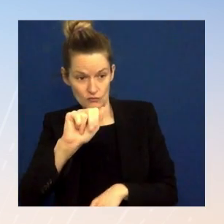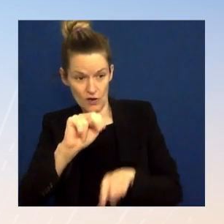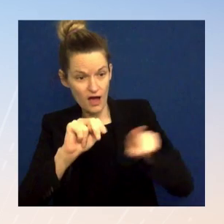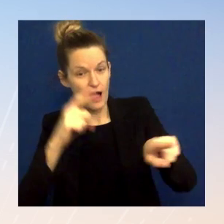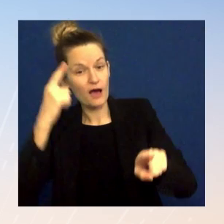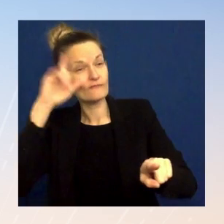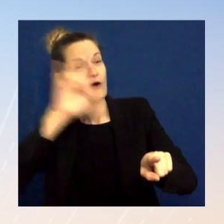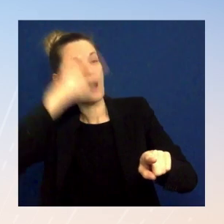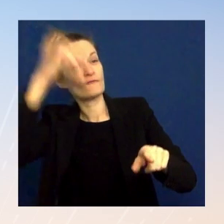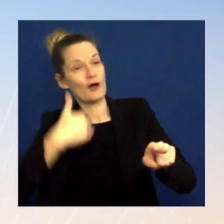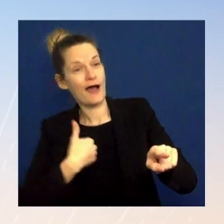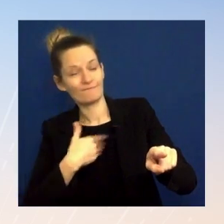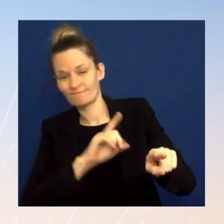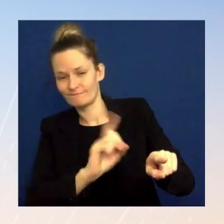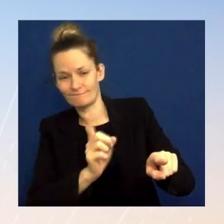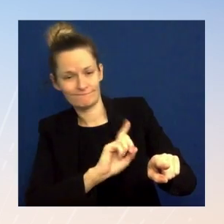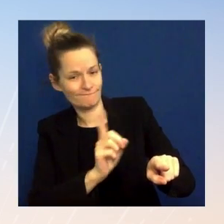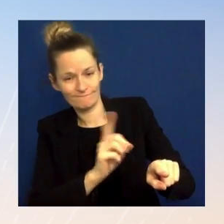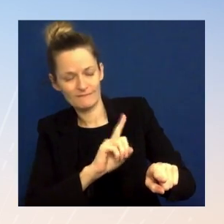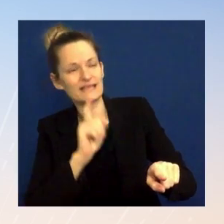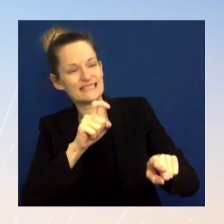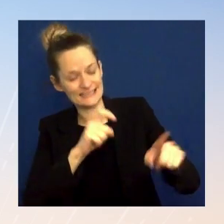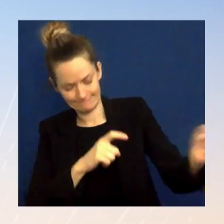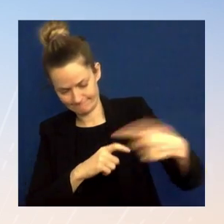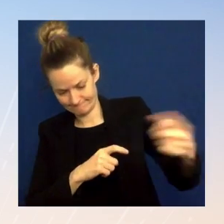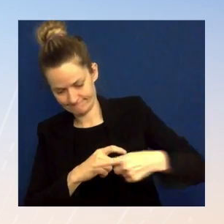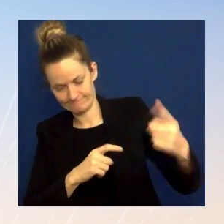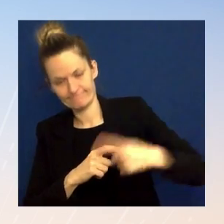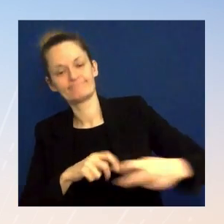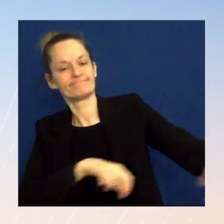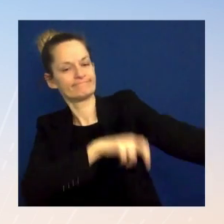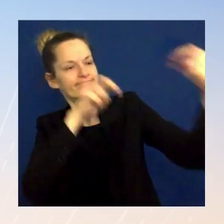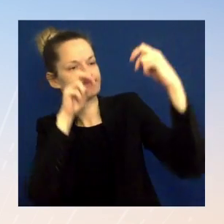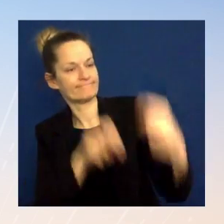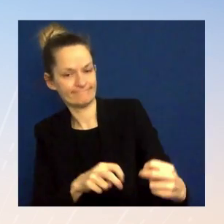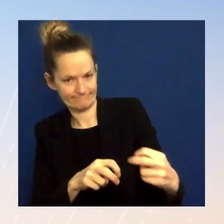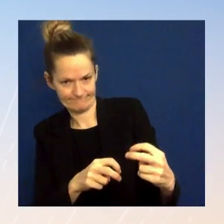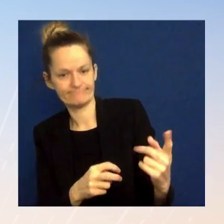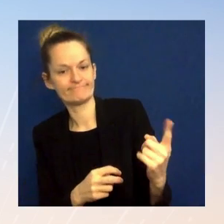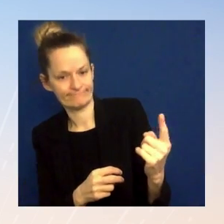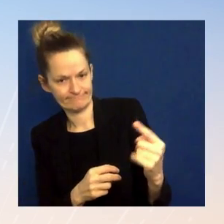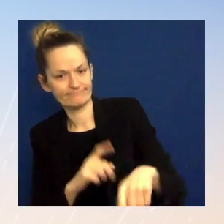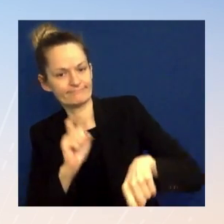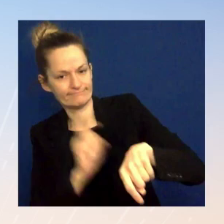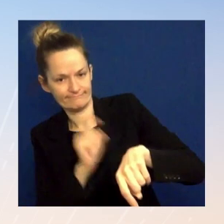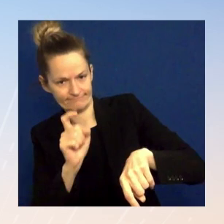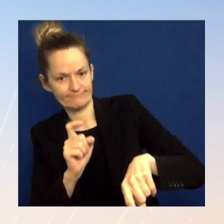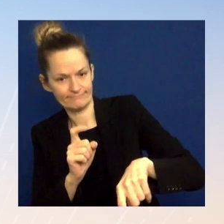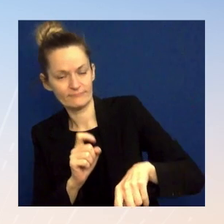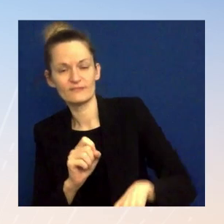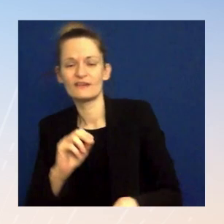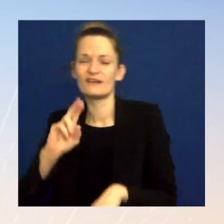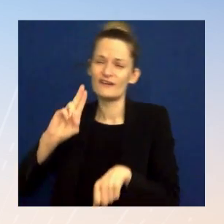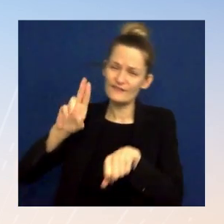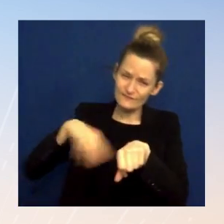and progress at the diplomatic table; and that we, of course, retain all other options to be able to deal with this program as necessary.